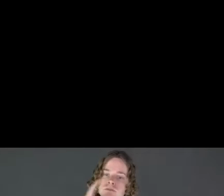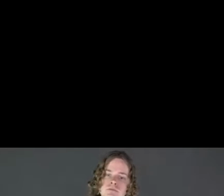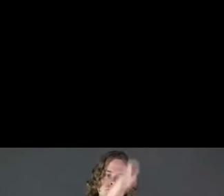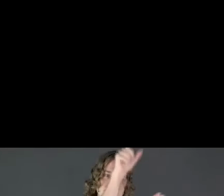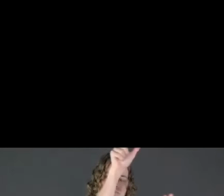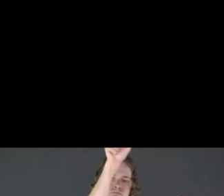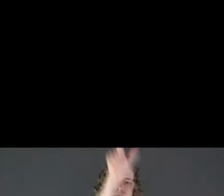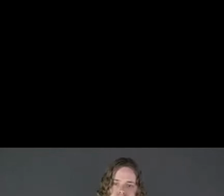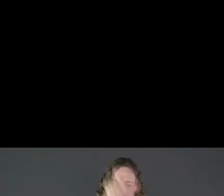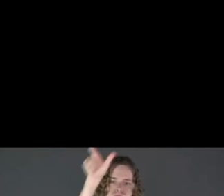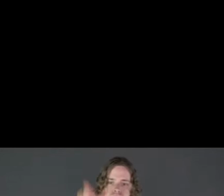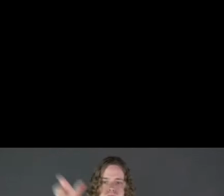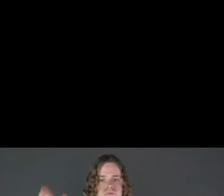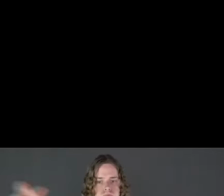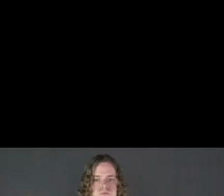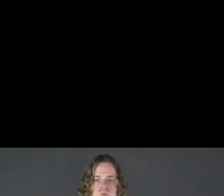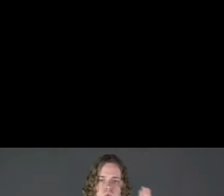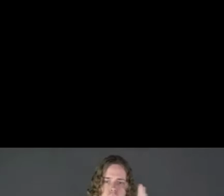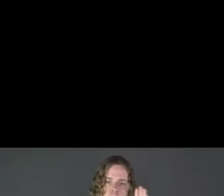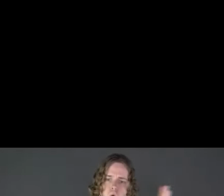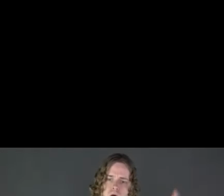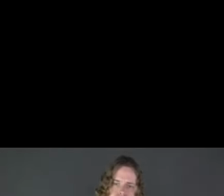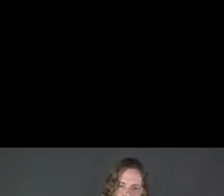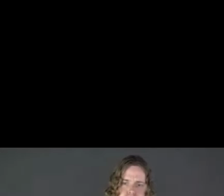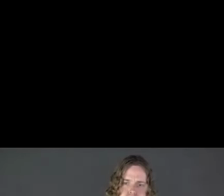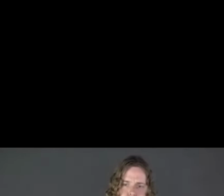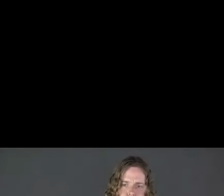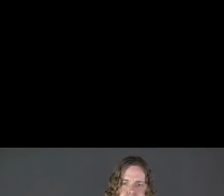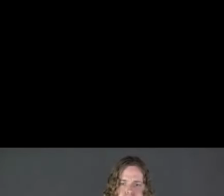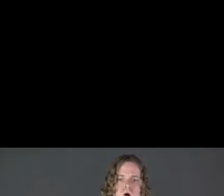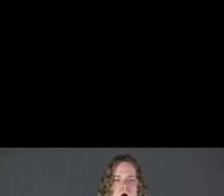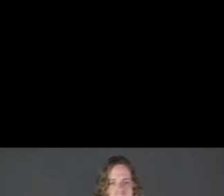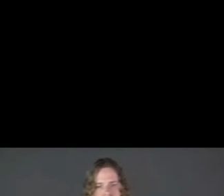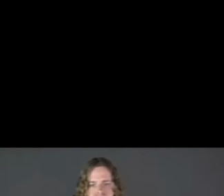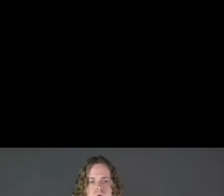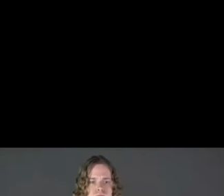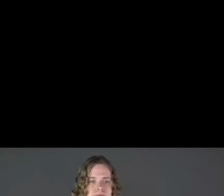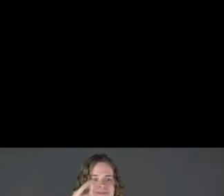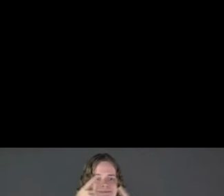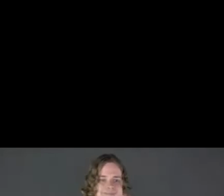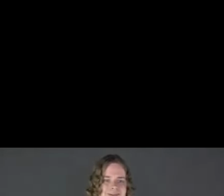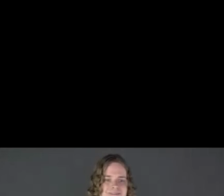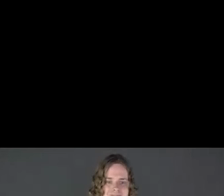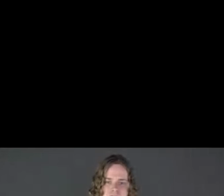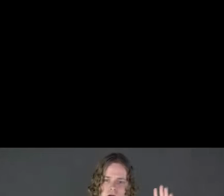the project is contributing. The catalog aims to consolidate learning from the humanitarian